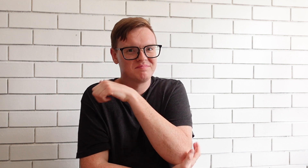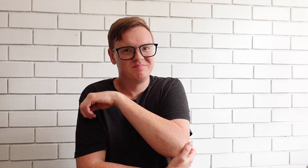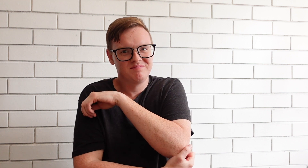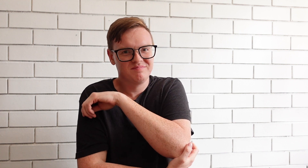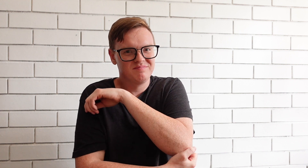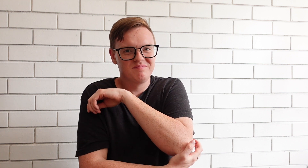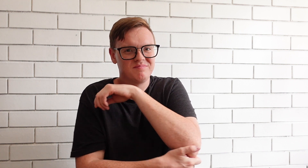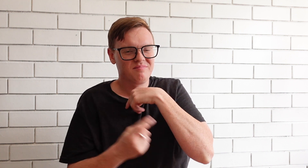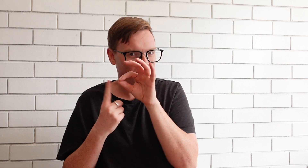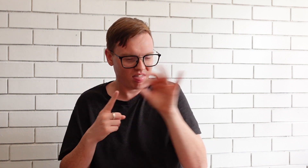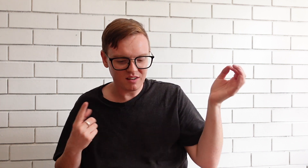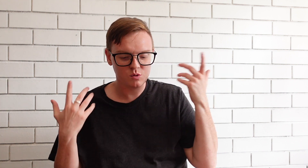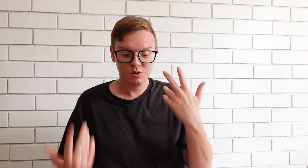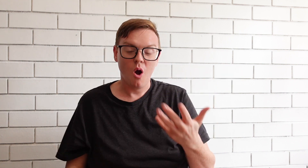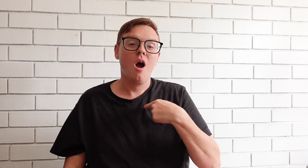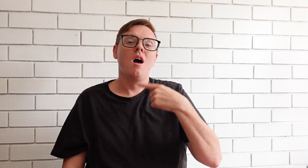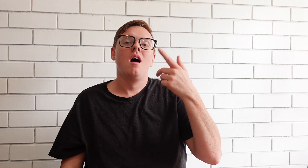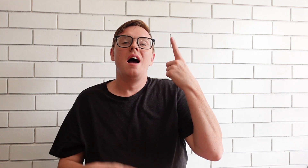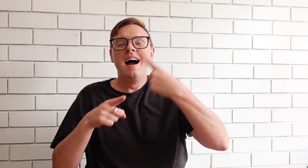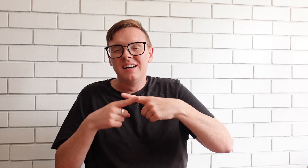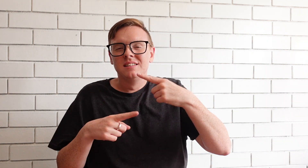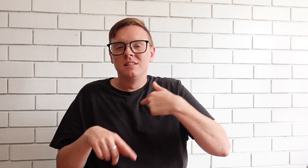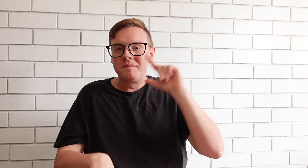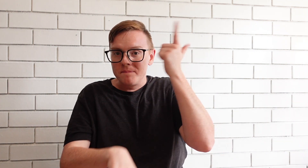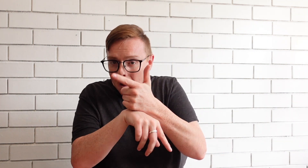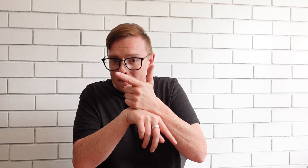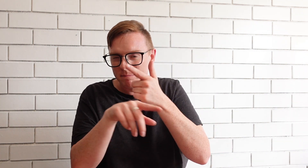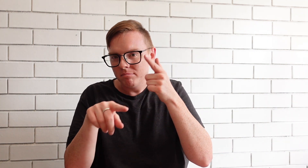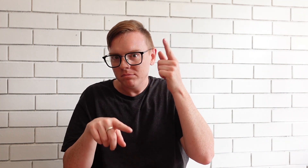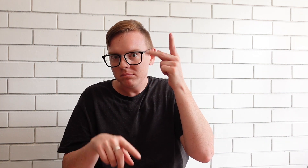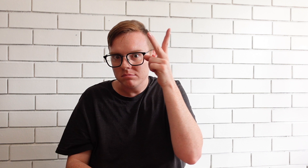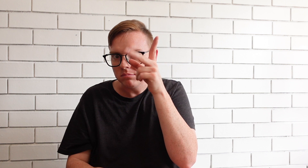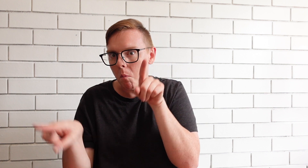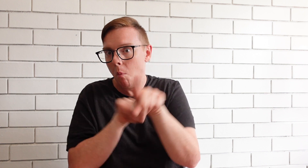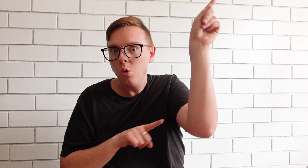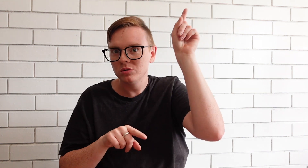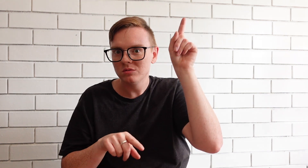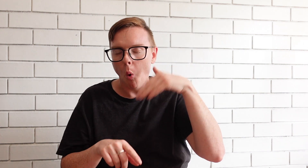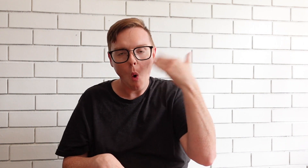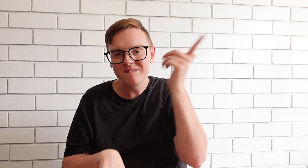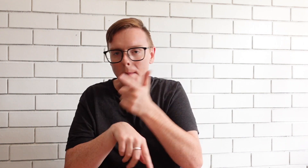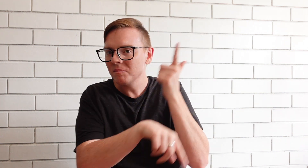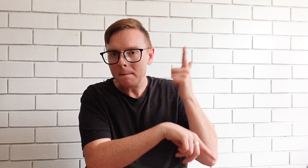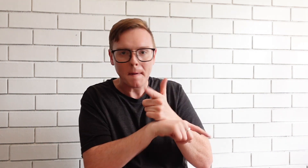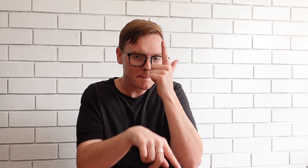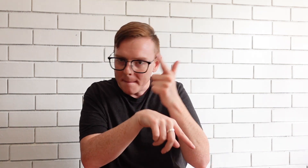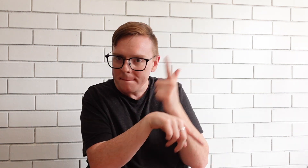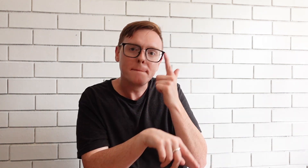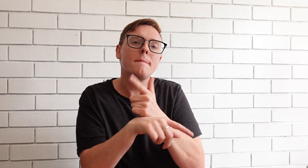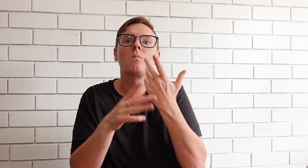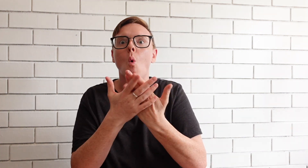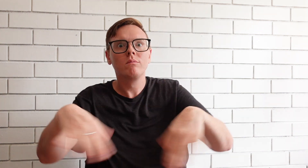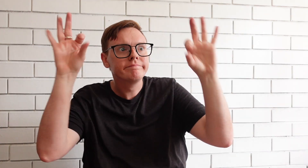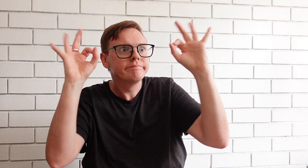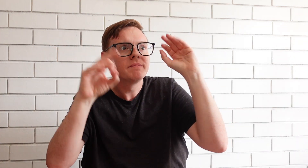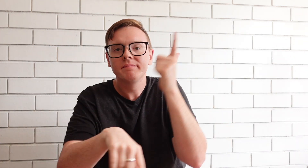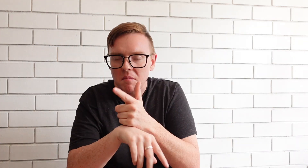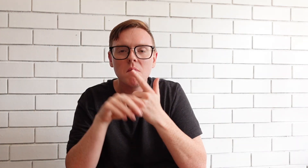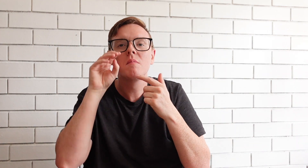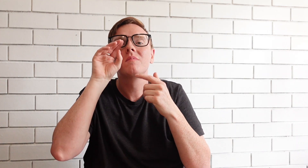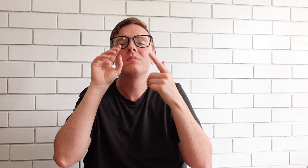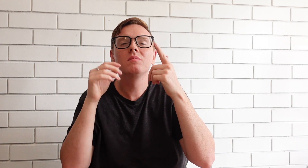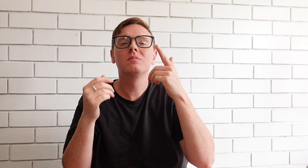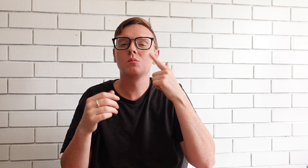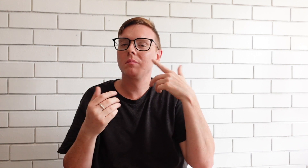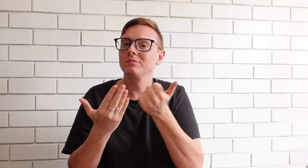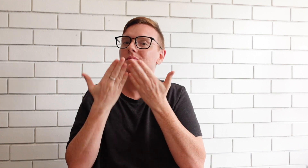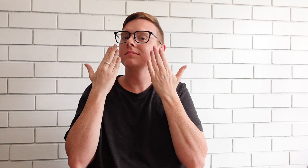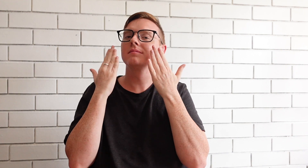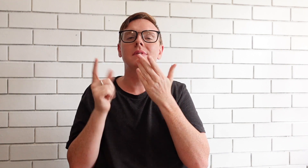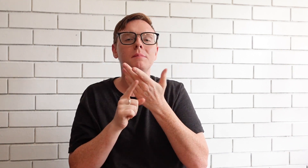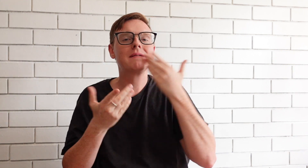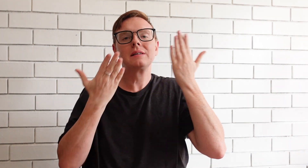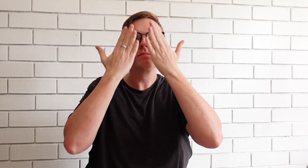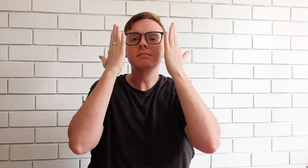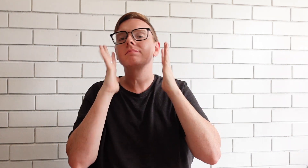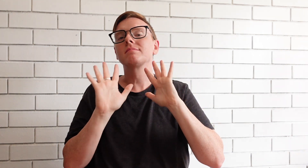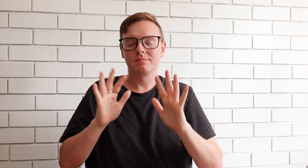I'm always filming and I want to make my face look glow and good with makeup on.